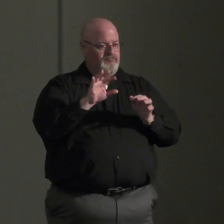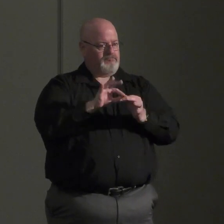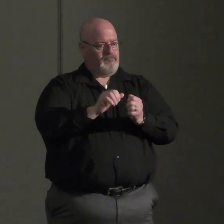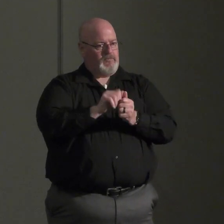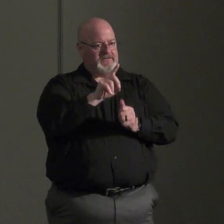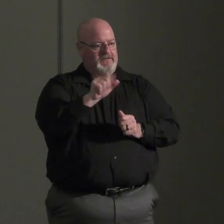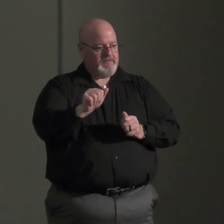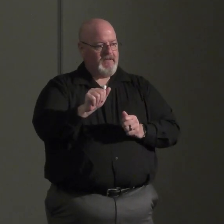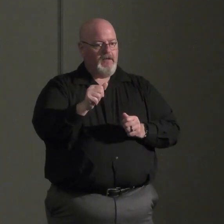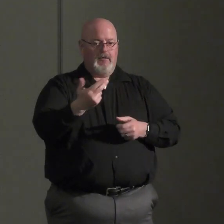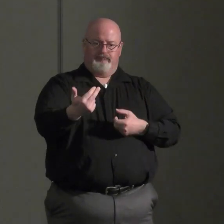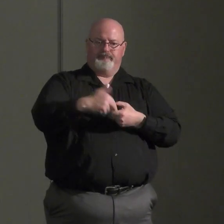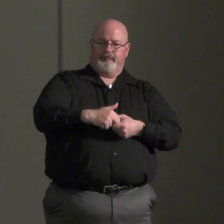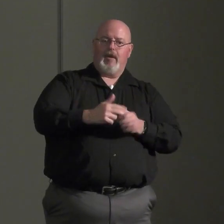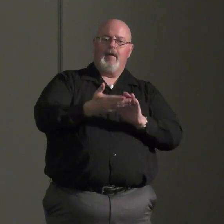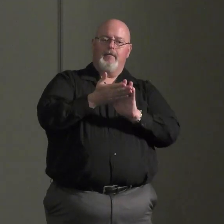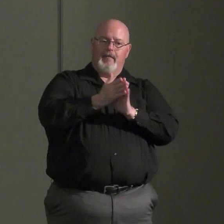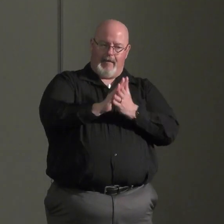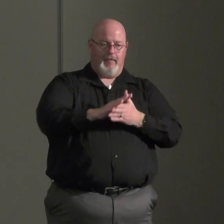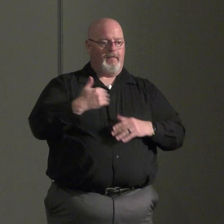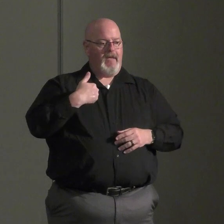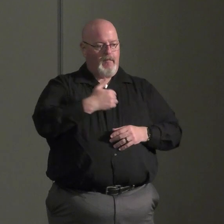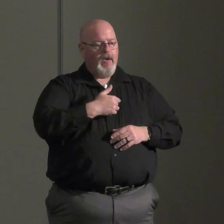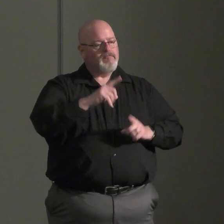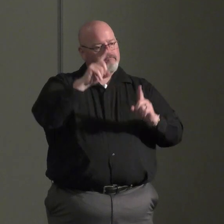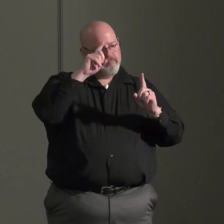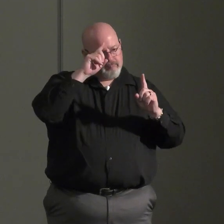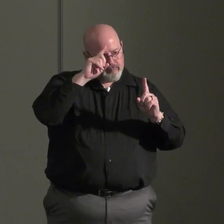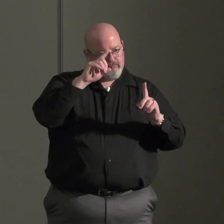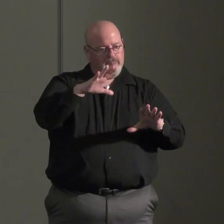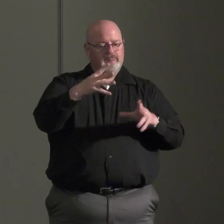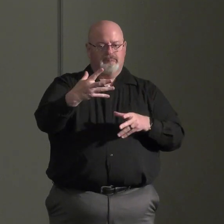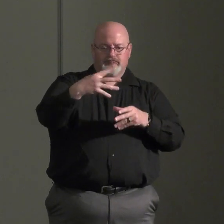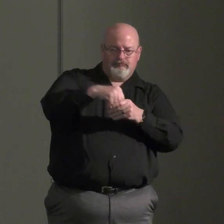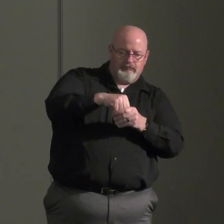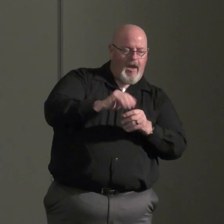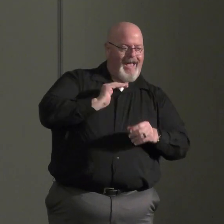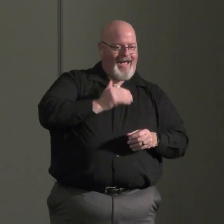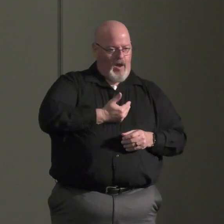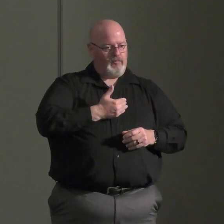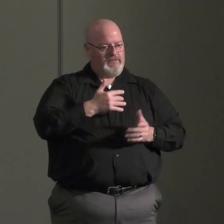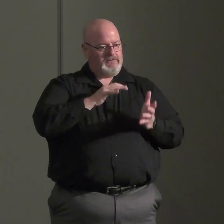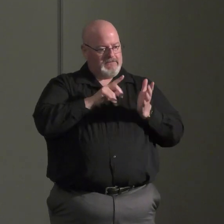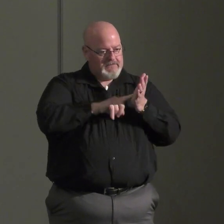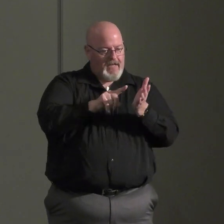sign-up to become a member and participate in our studies. We partner up with clients